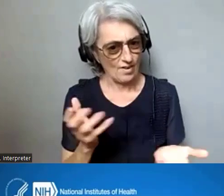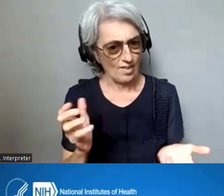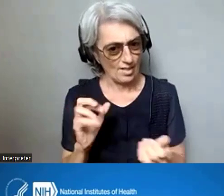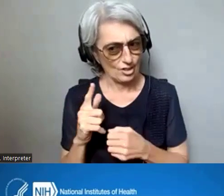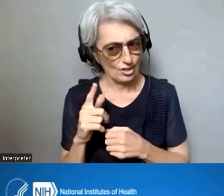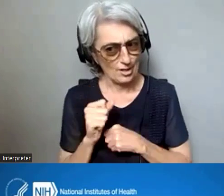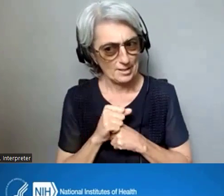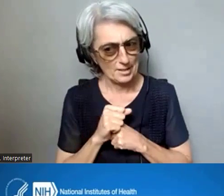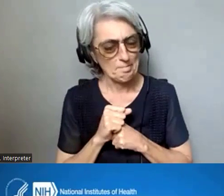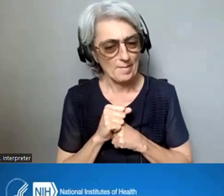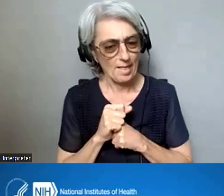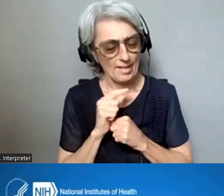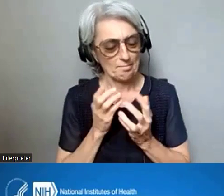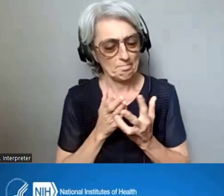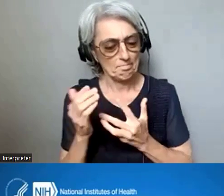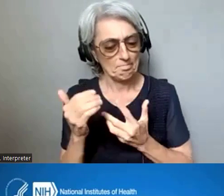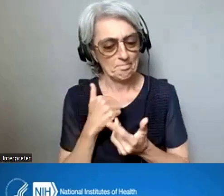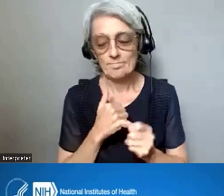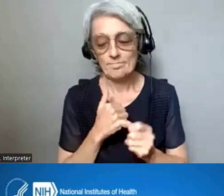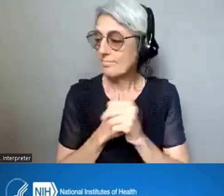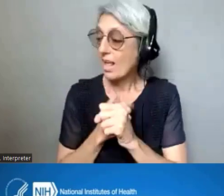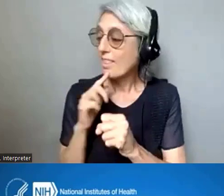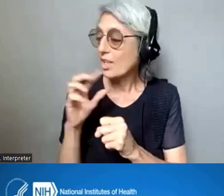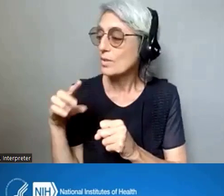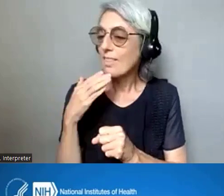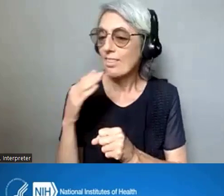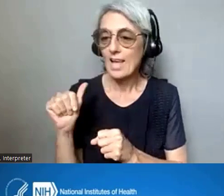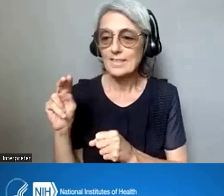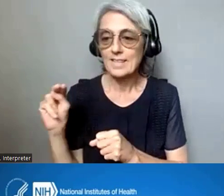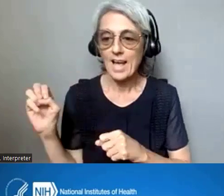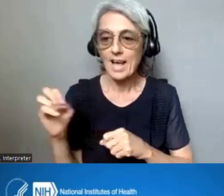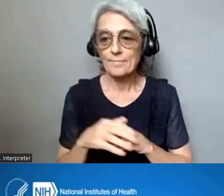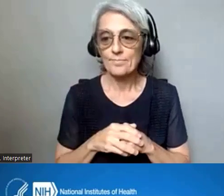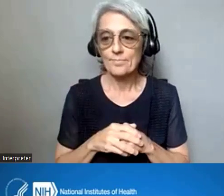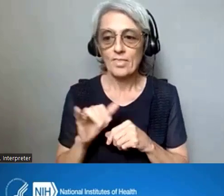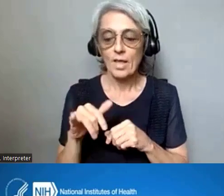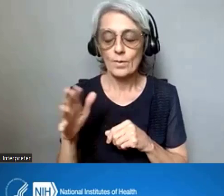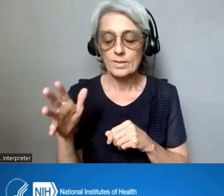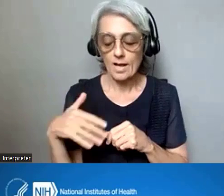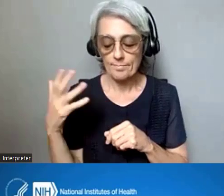Charles Anson: Right. Yes. I think you did. Thanks, Anne. That was a loaded question.